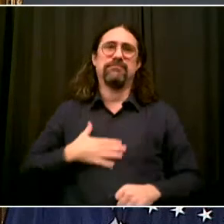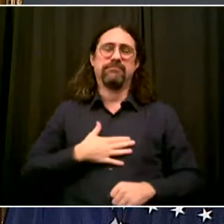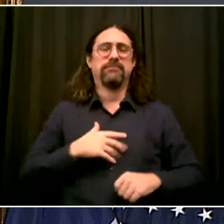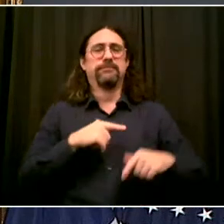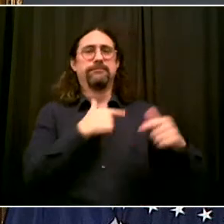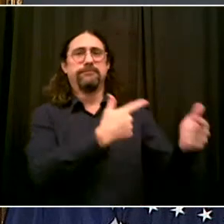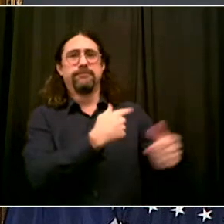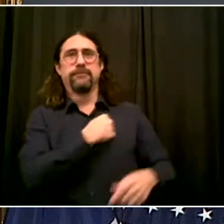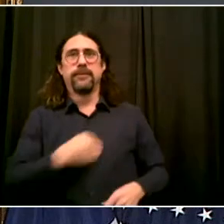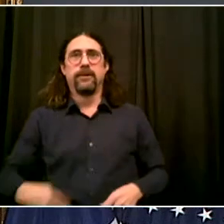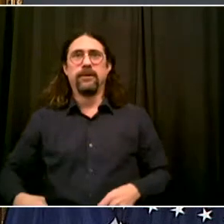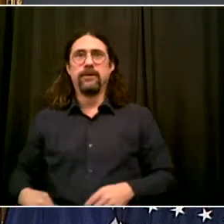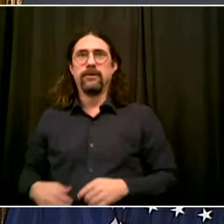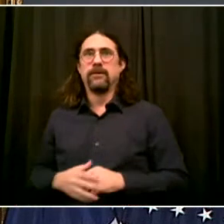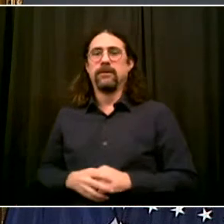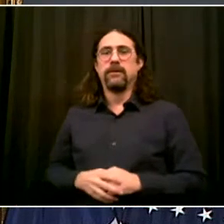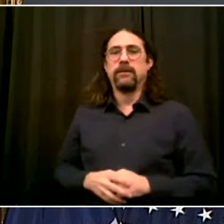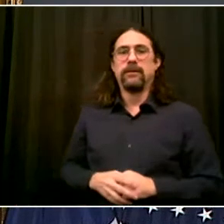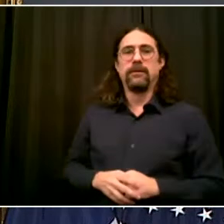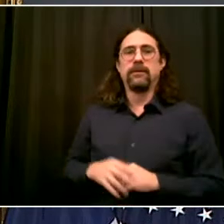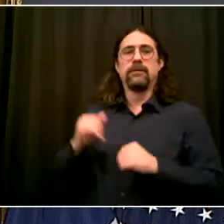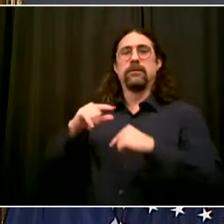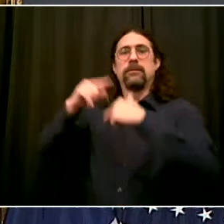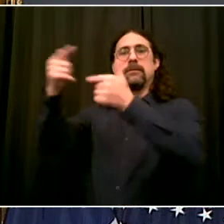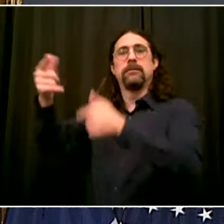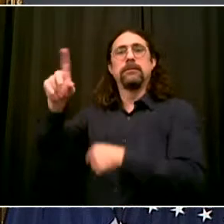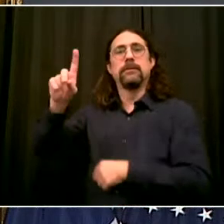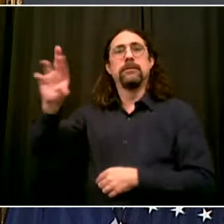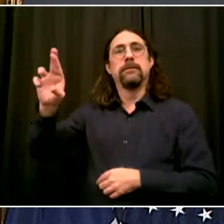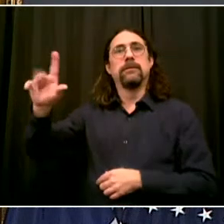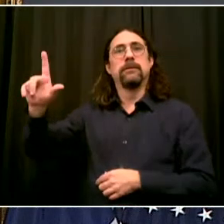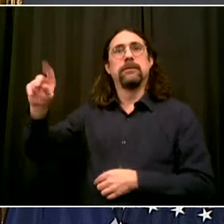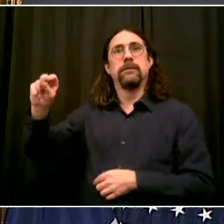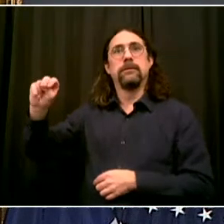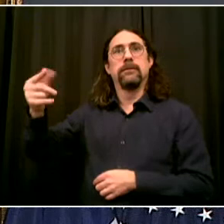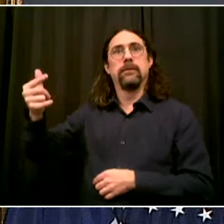SO THE ONE THING TO ADD, AND YOU SAID THE IMPORTANT POINT